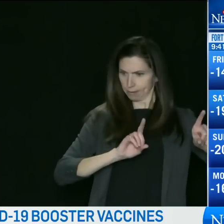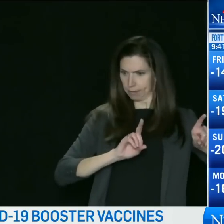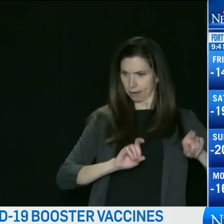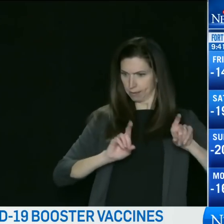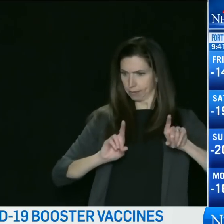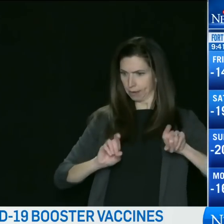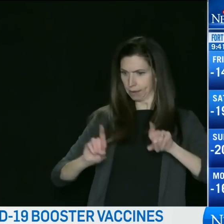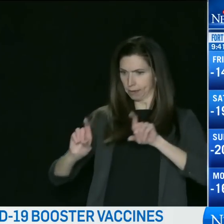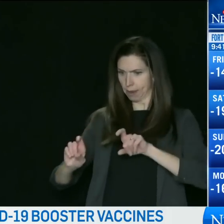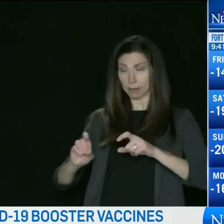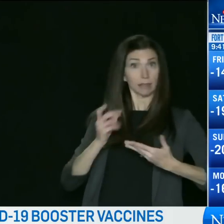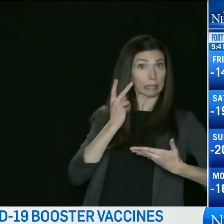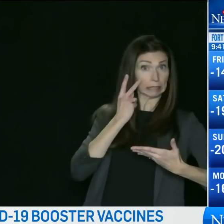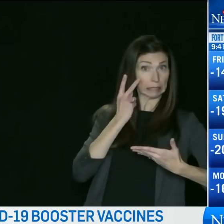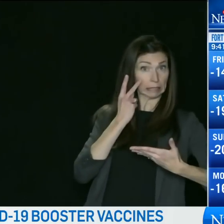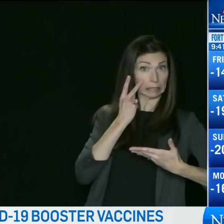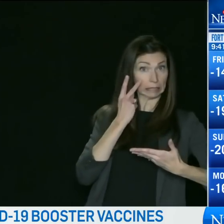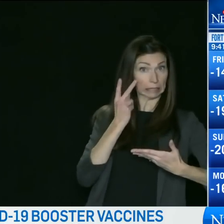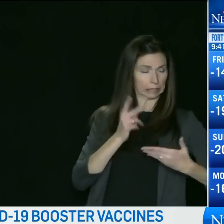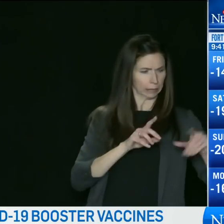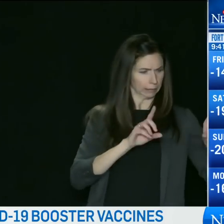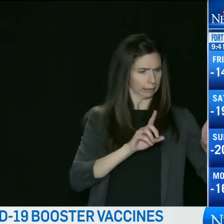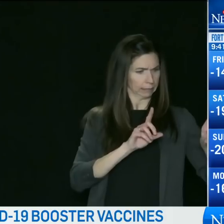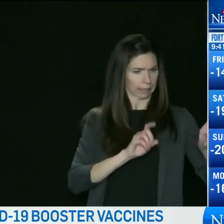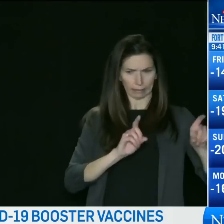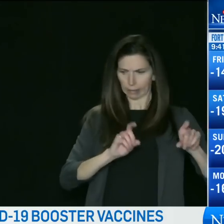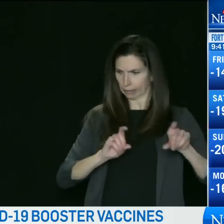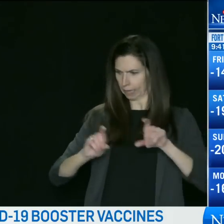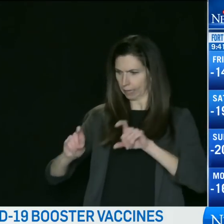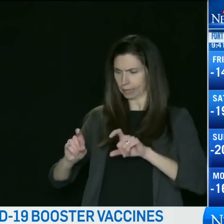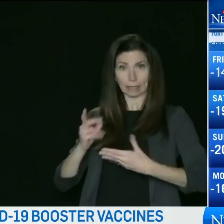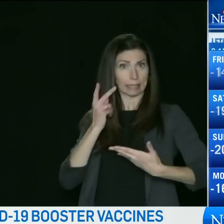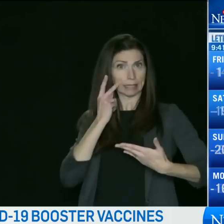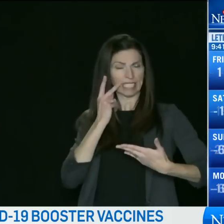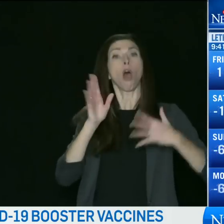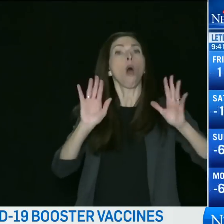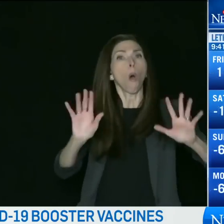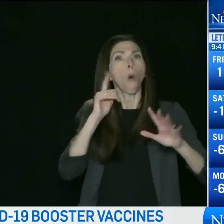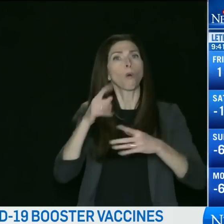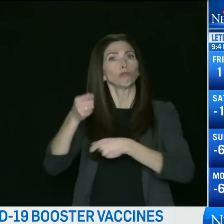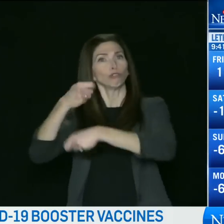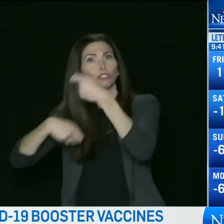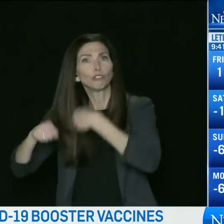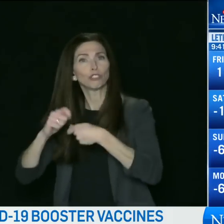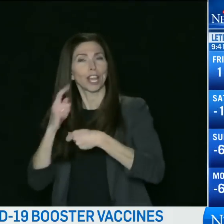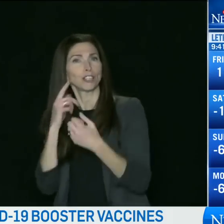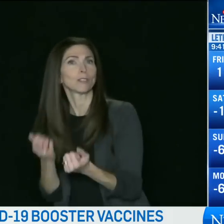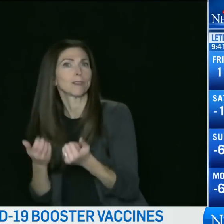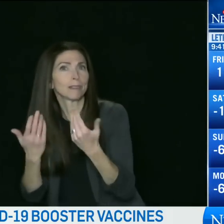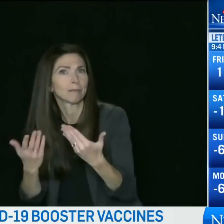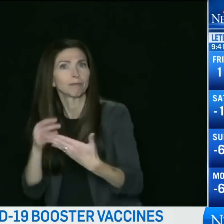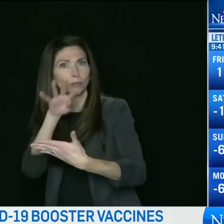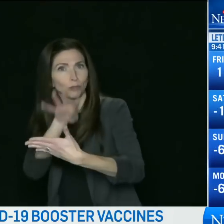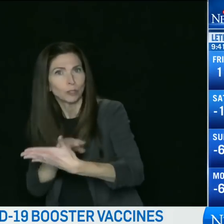WHEN THE PRODUCTS ARE FIRST AUTHORIZED AND CLINICAL TRIALS ARE CONDUCTED AND OVER TIME WE